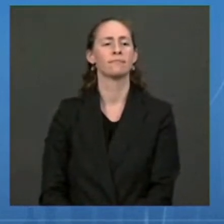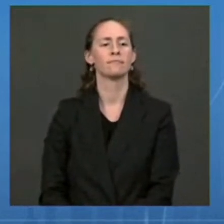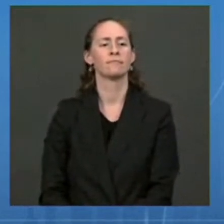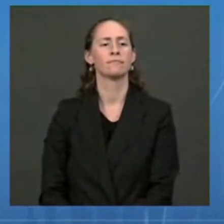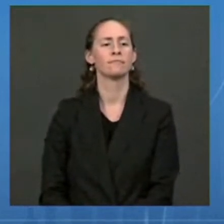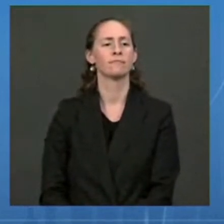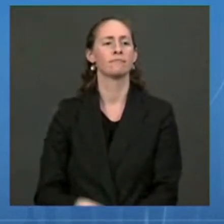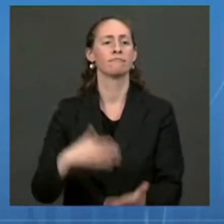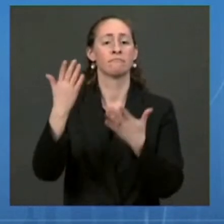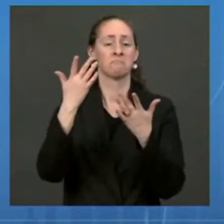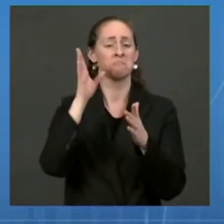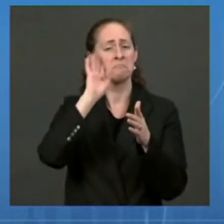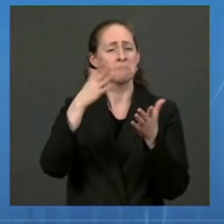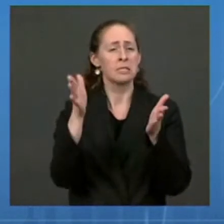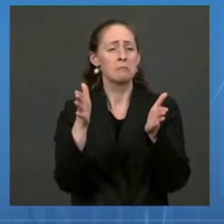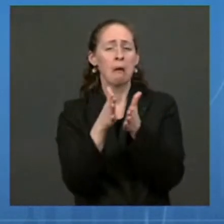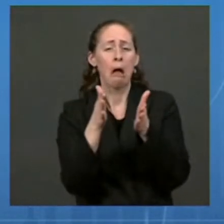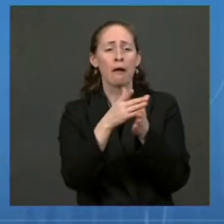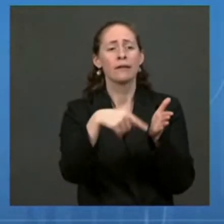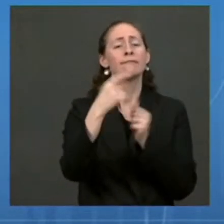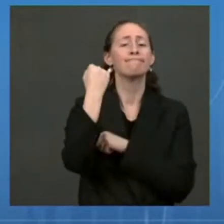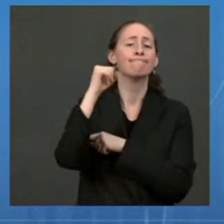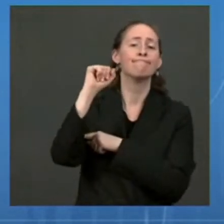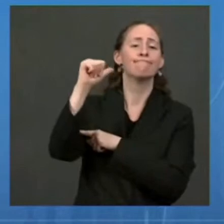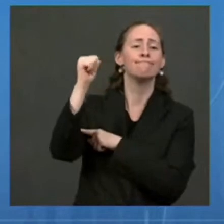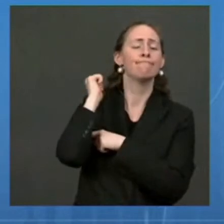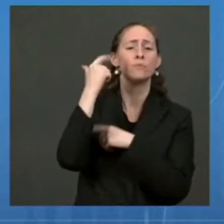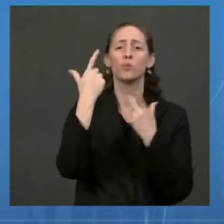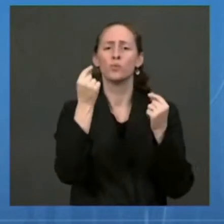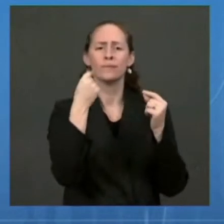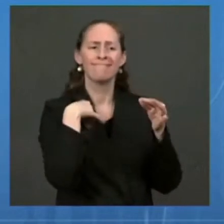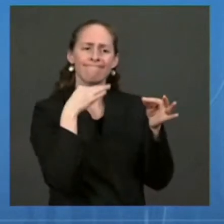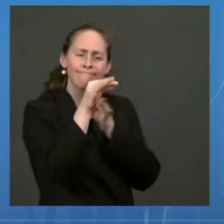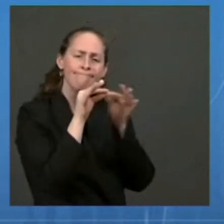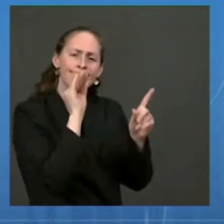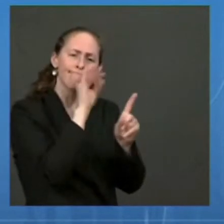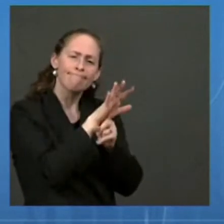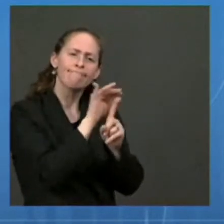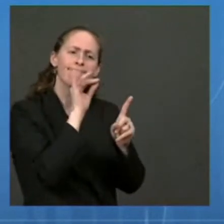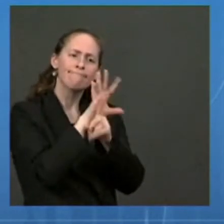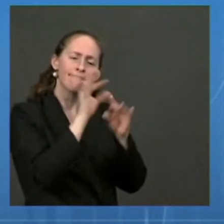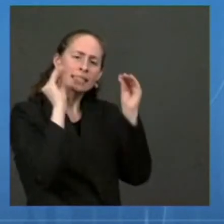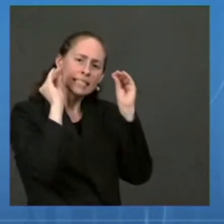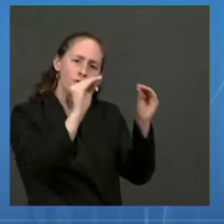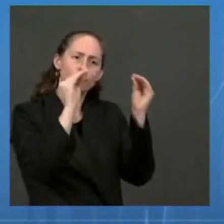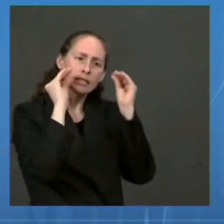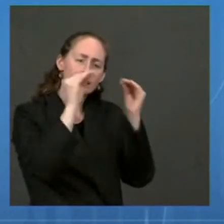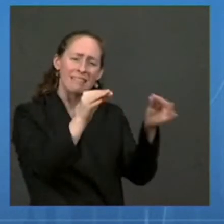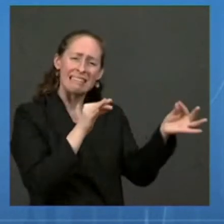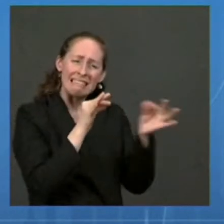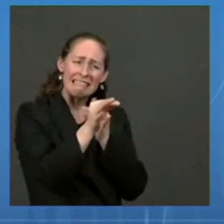PROCESSES. THAT FOANY OF THE PROBABLY RELATIVELY SMALL PERCENTAGE NOT